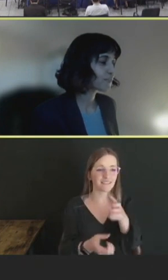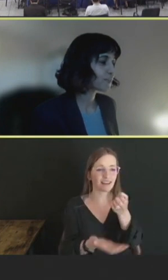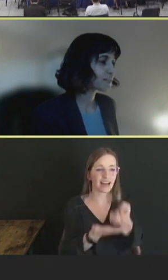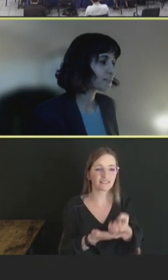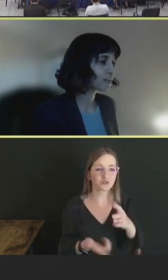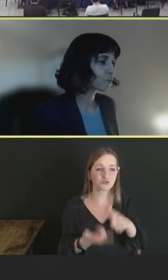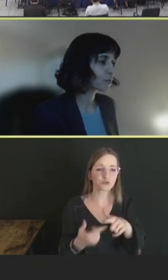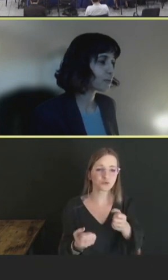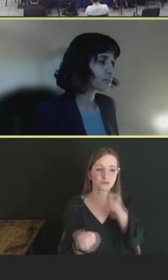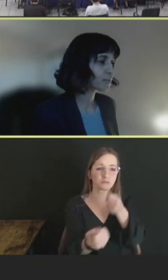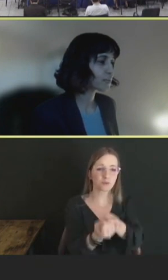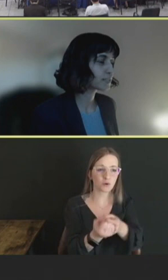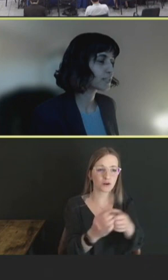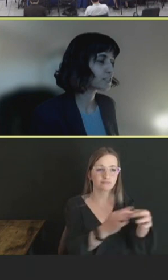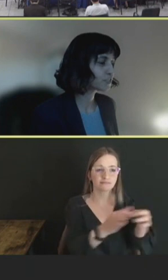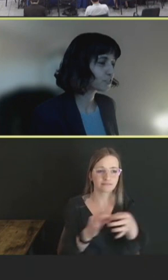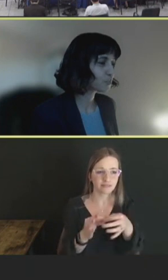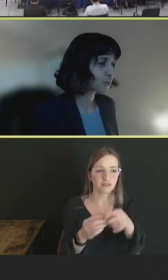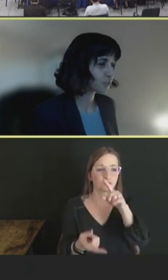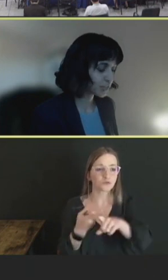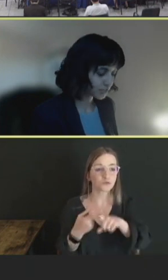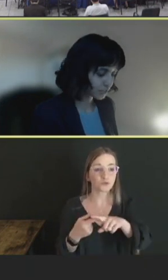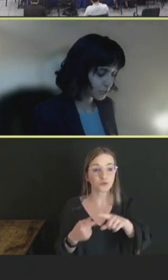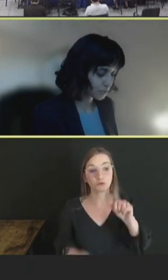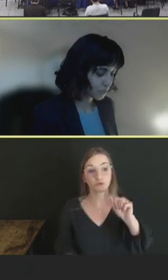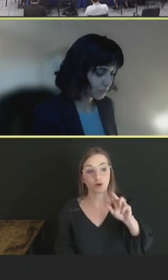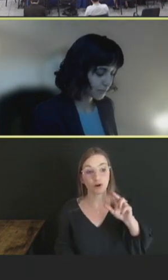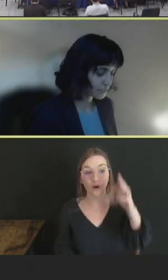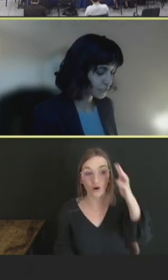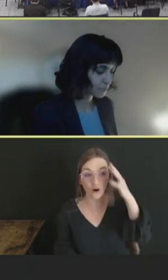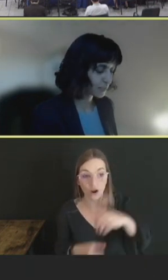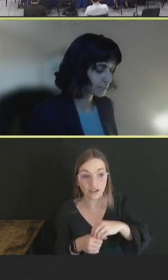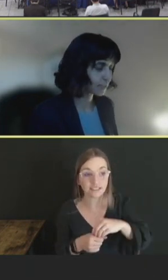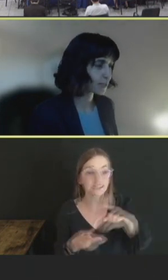effects does not warrant -- is not sufficient to warrant changes in global immunization policy.